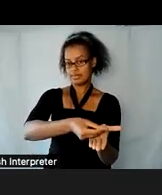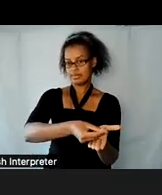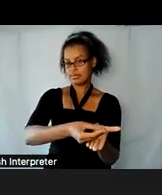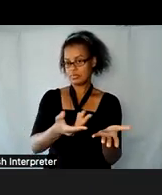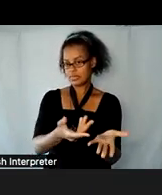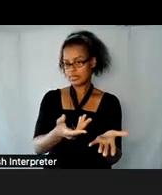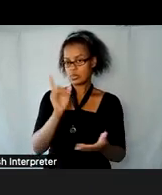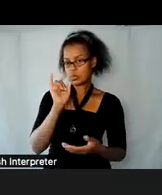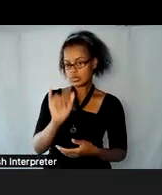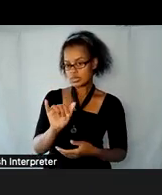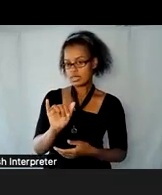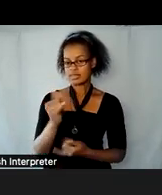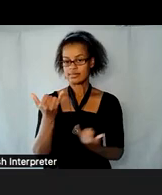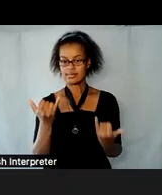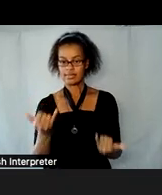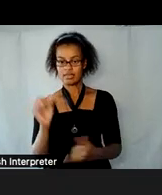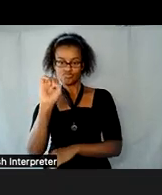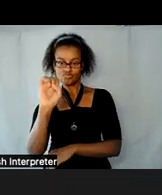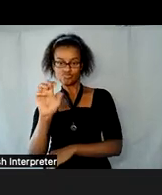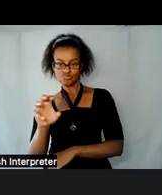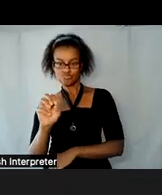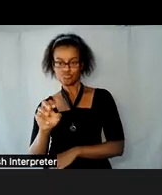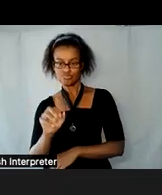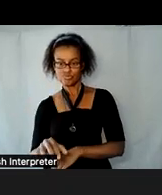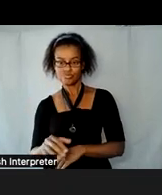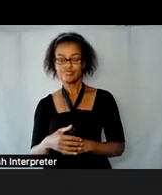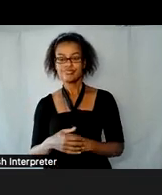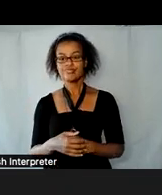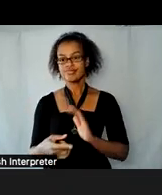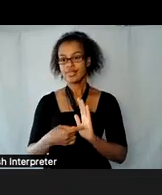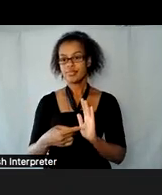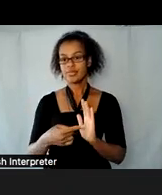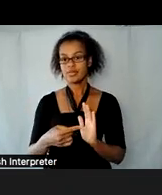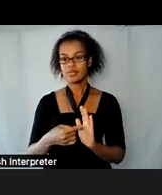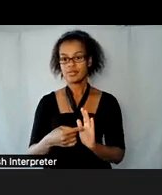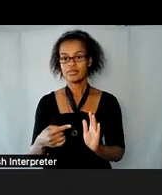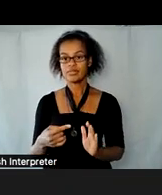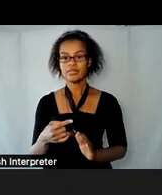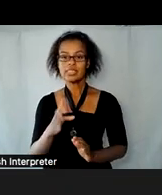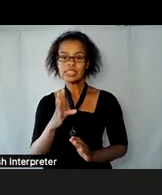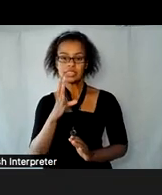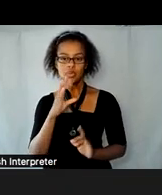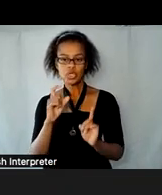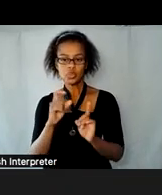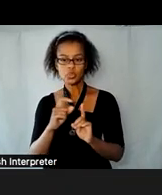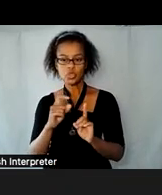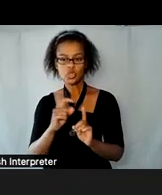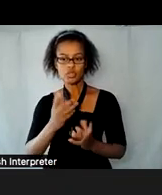So these are events in spoken word, and music.